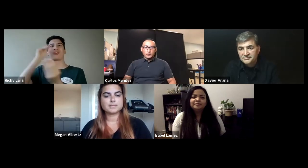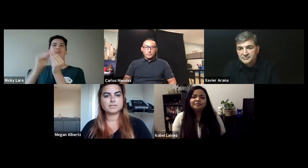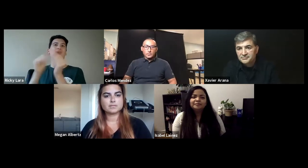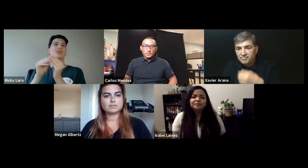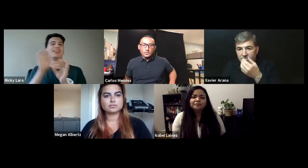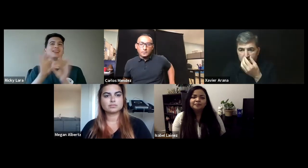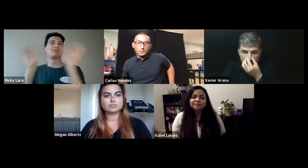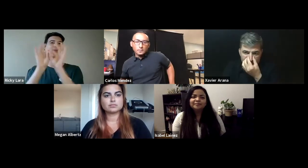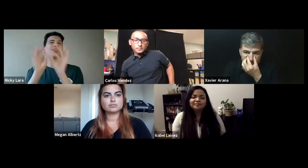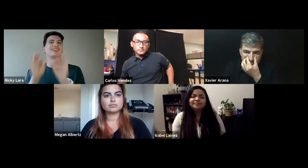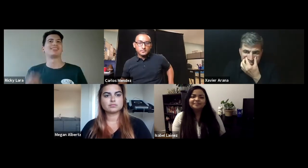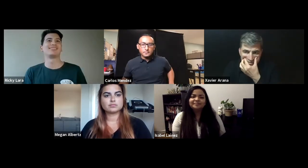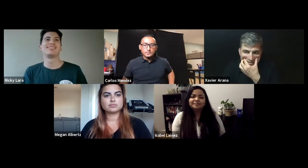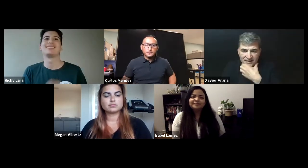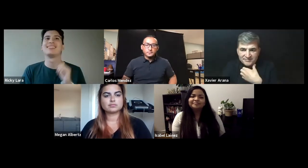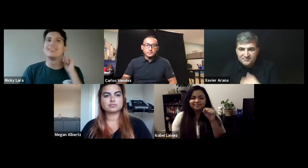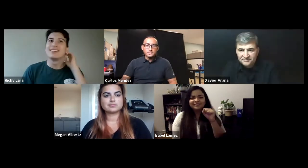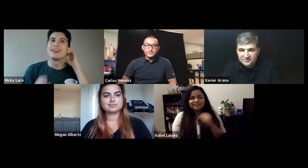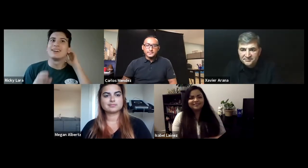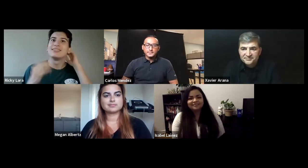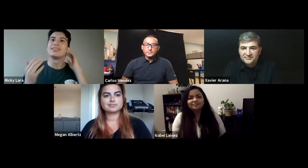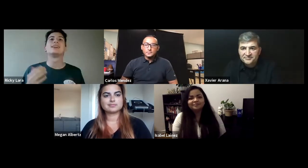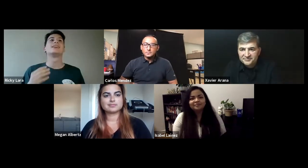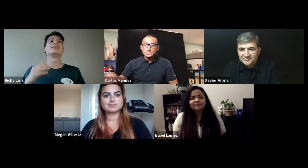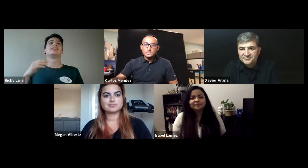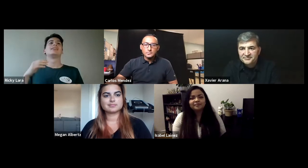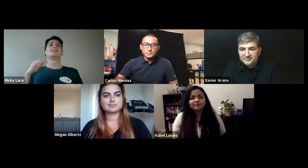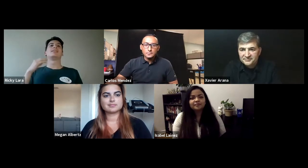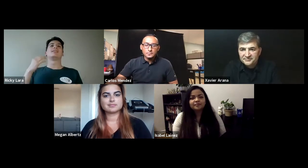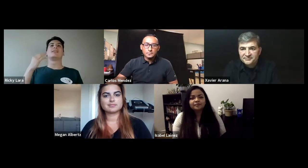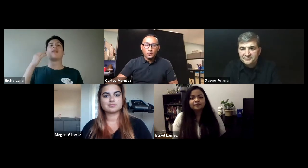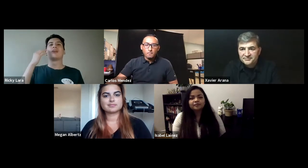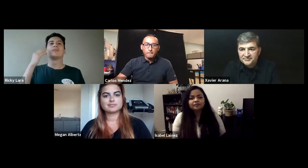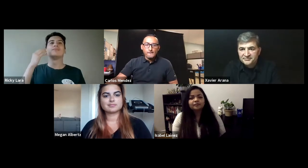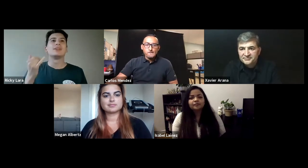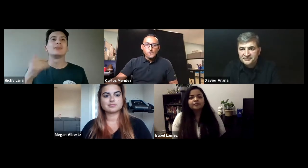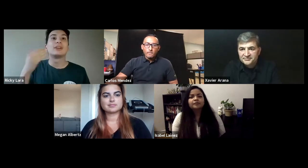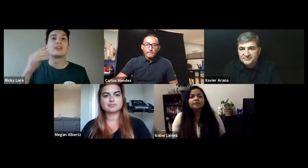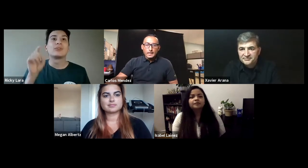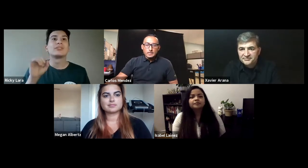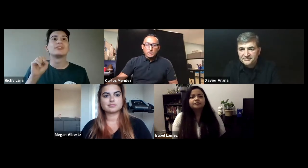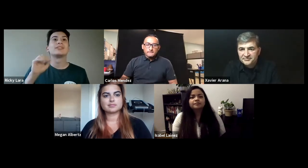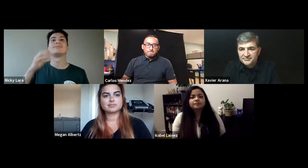my dad's family is still there, and so I would definitely love to visit and learn more.